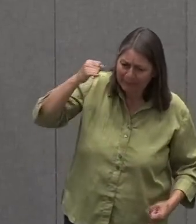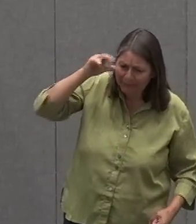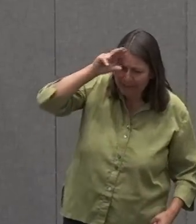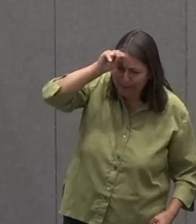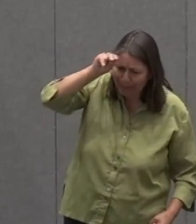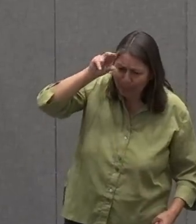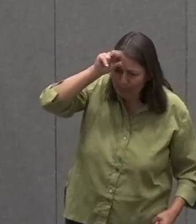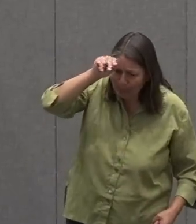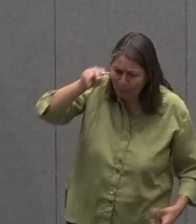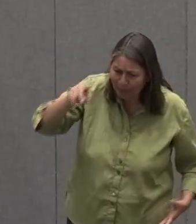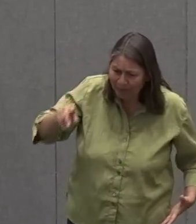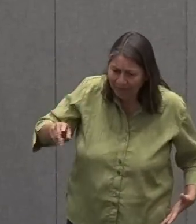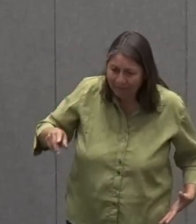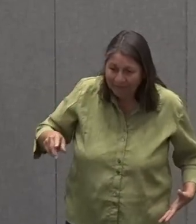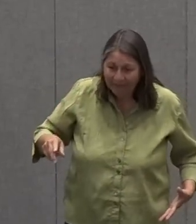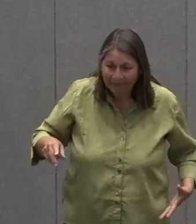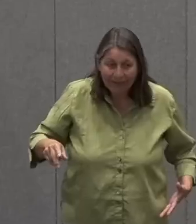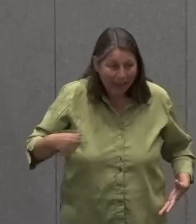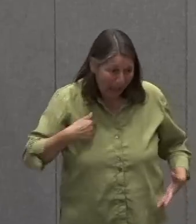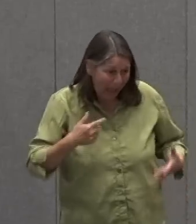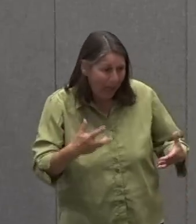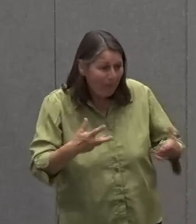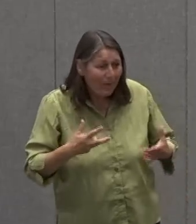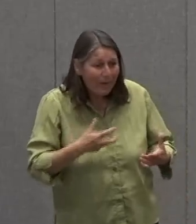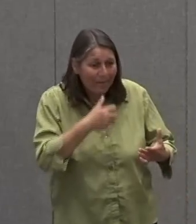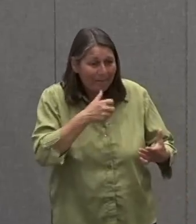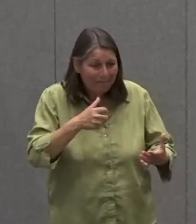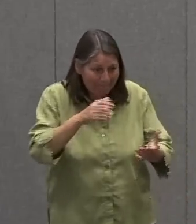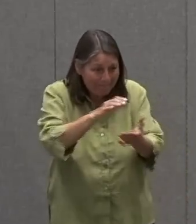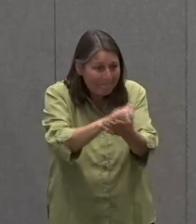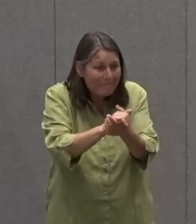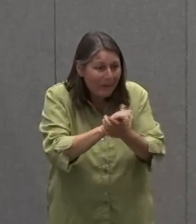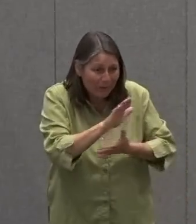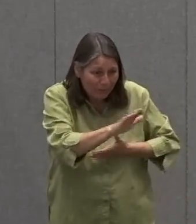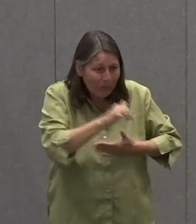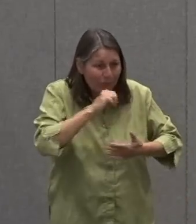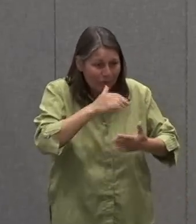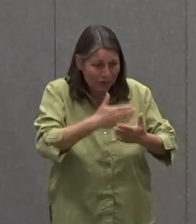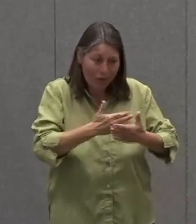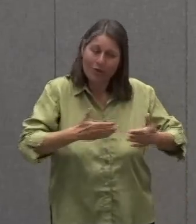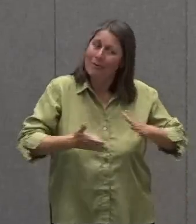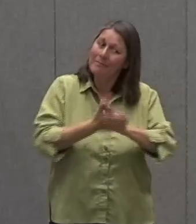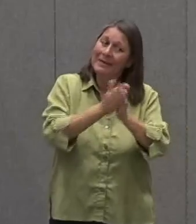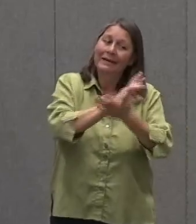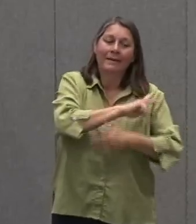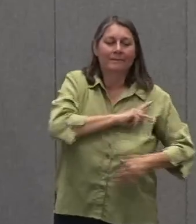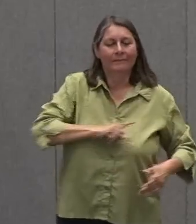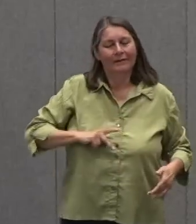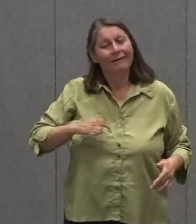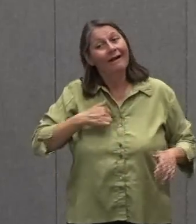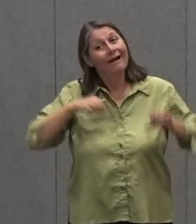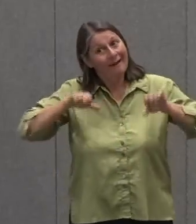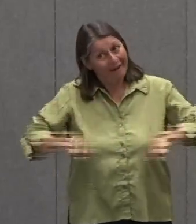"I would like to marry your beautiful daughter. "I will be king. "I can do this thing."